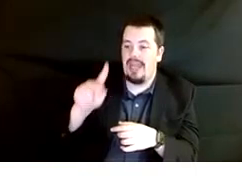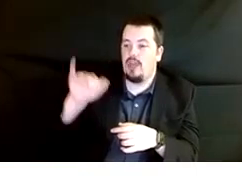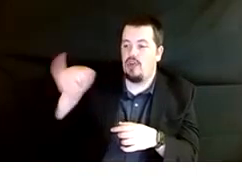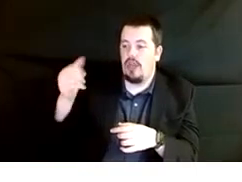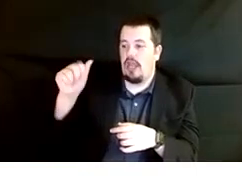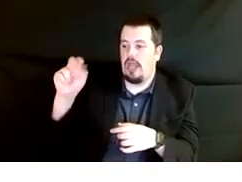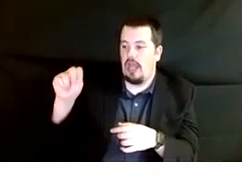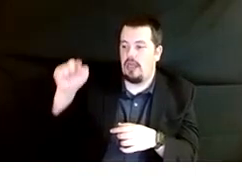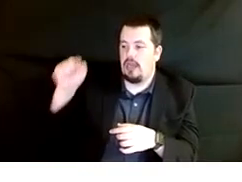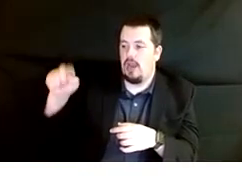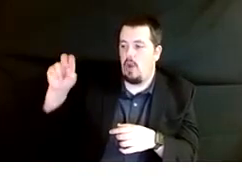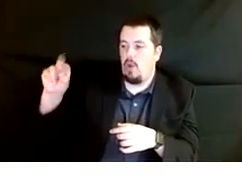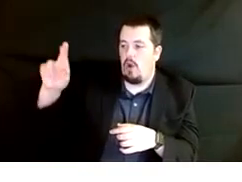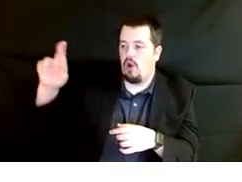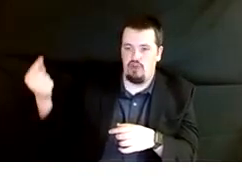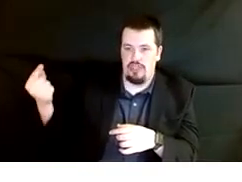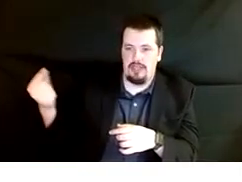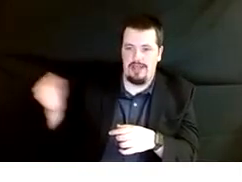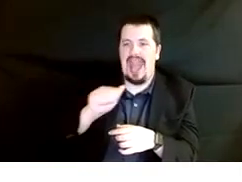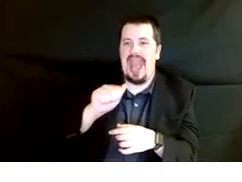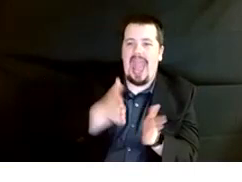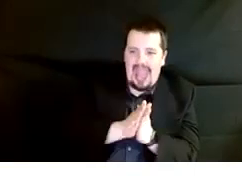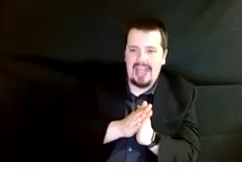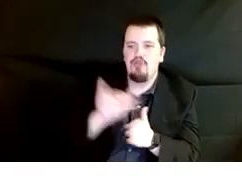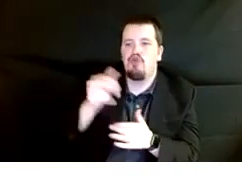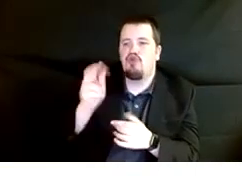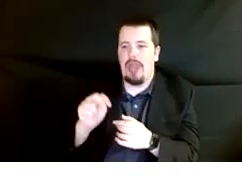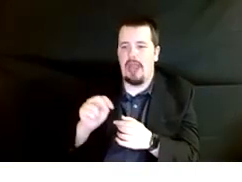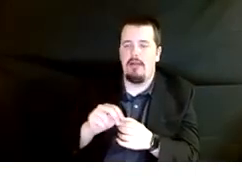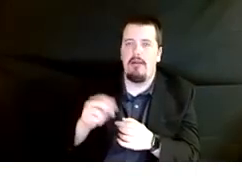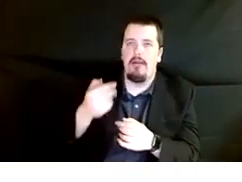dot o-r-g.... thanks Martie, for some reason it won't stick in my head